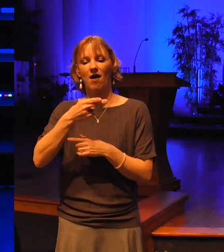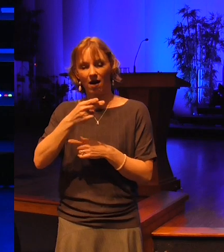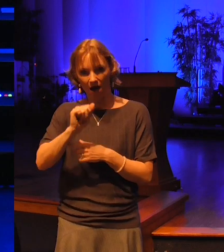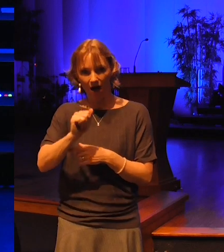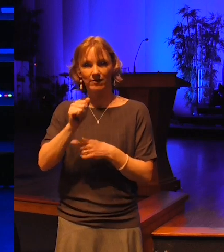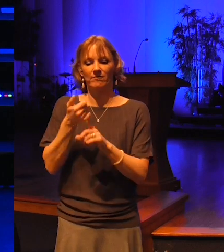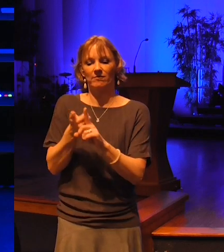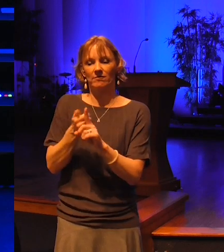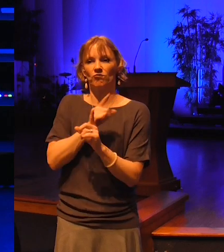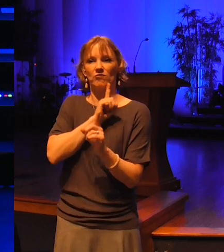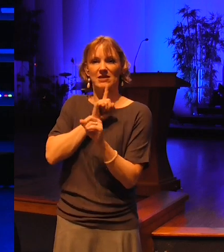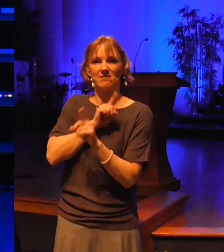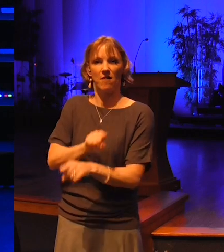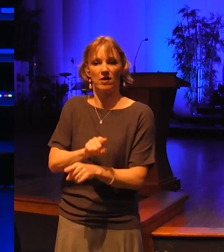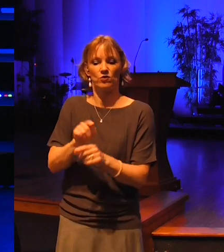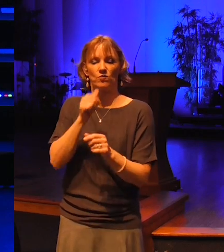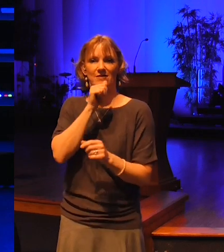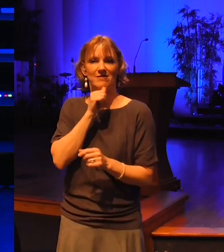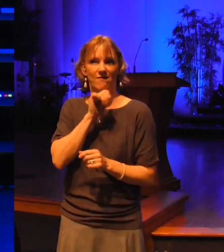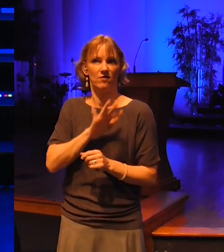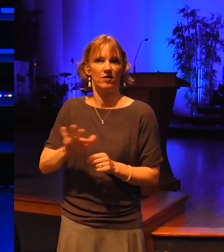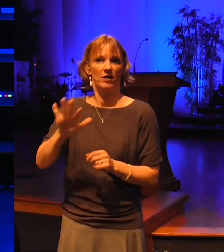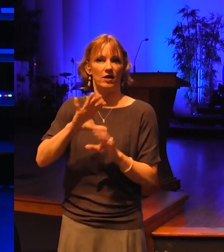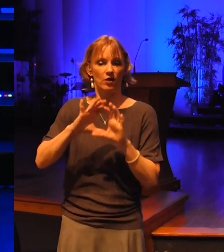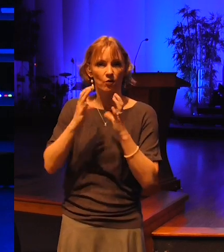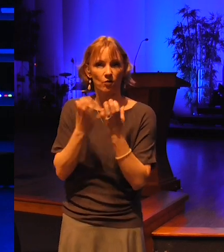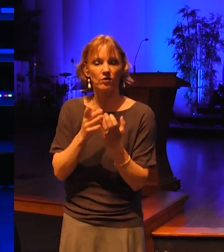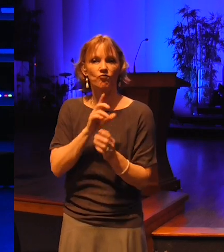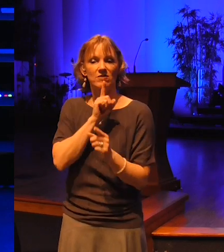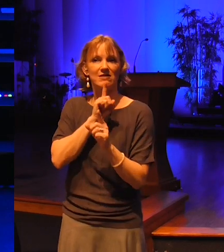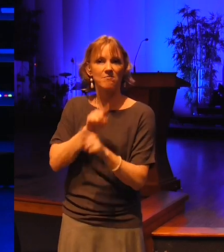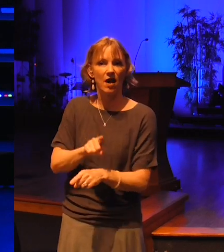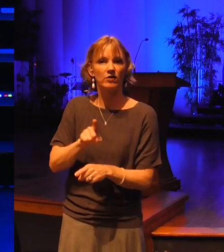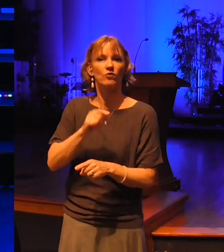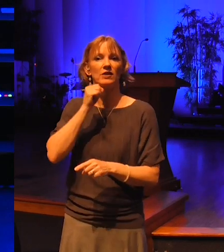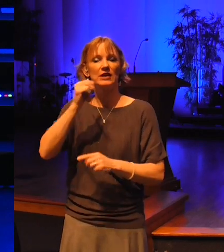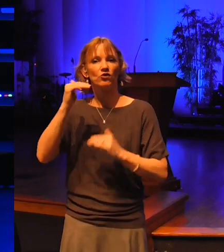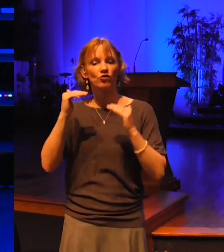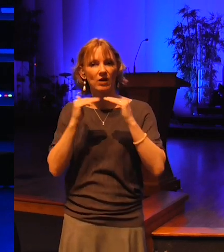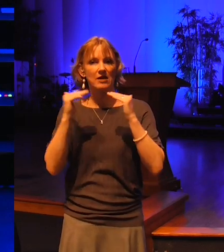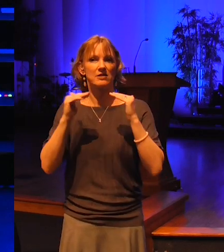suffering in the world it's a response to the injustice in the world it's a response to the